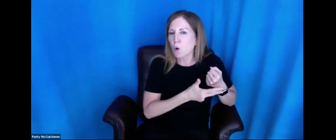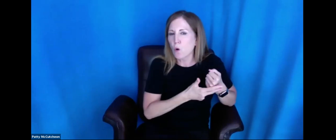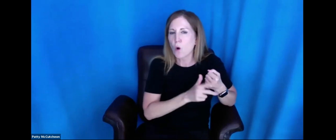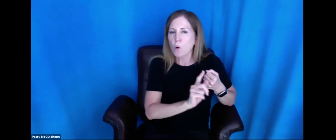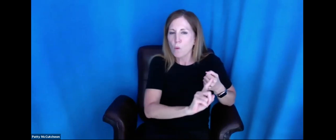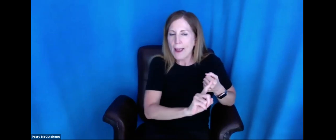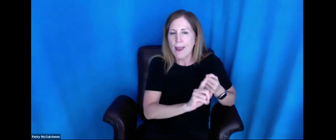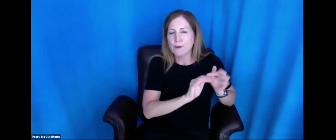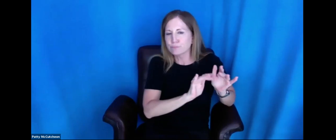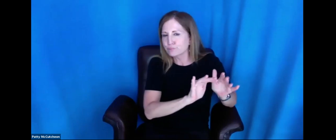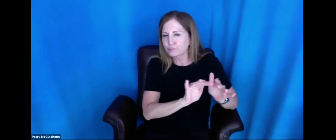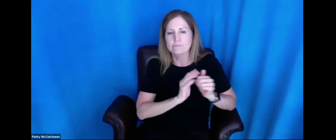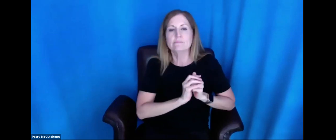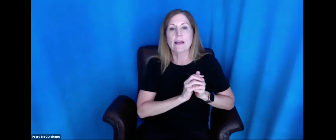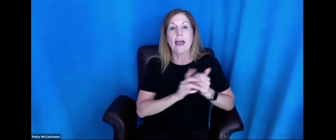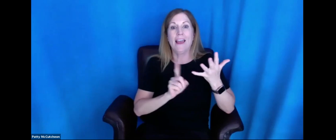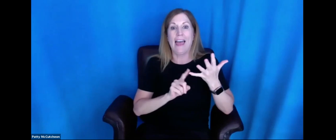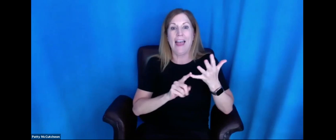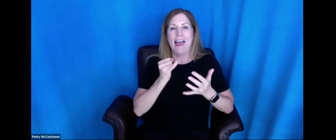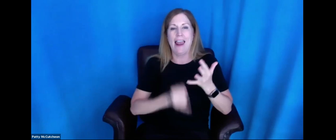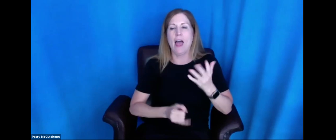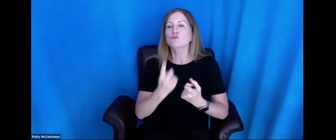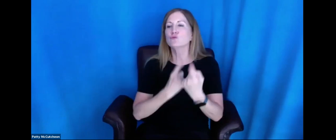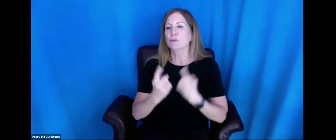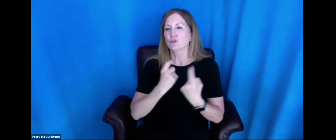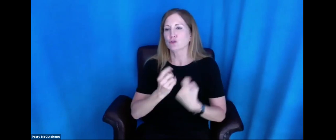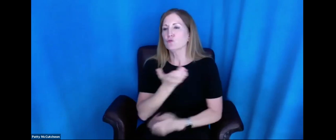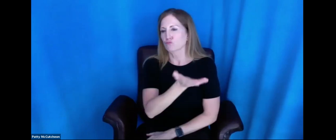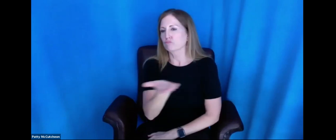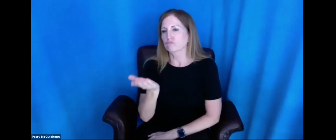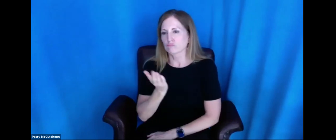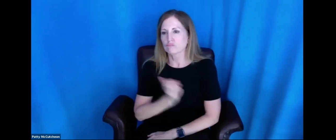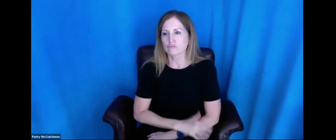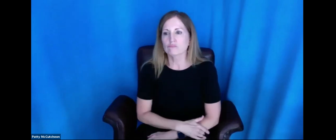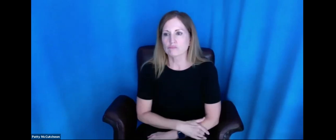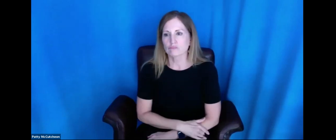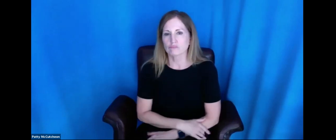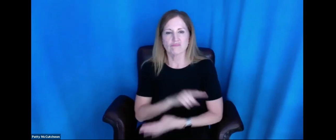And then we'll take questions. Great.